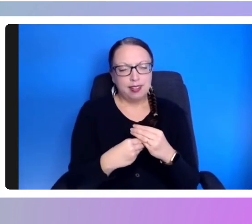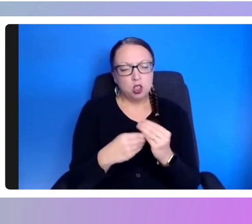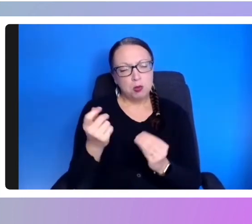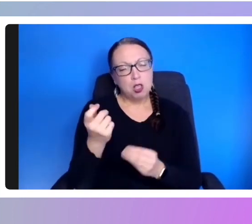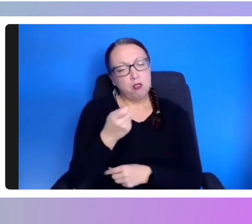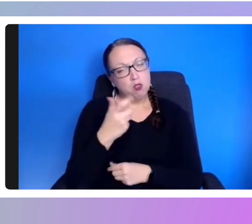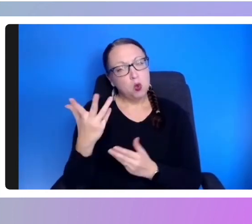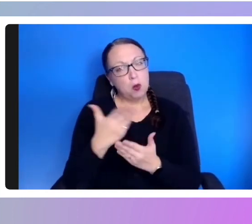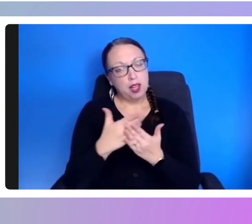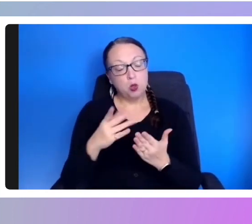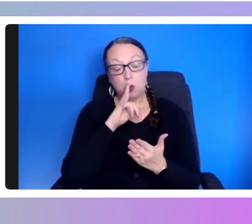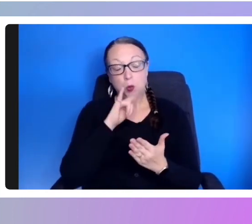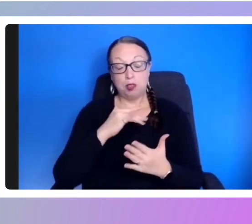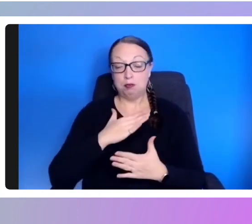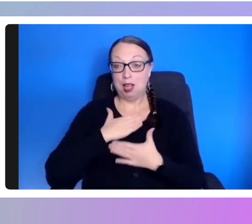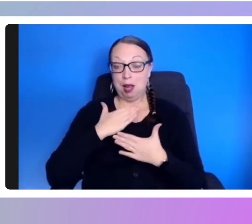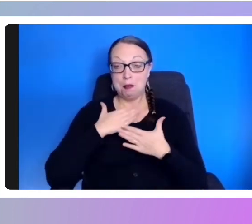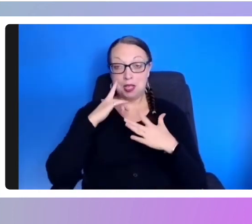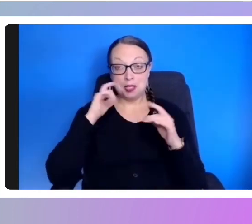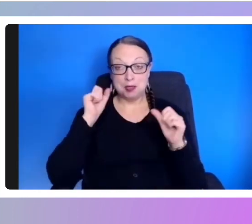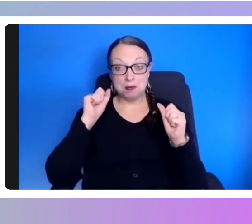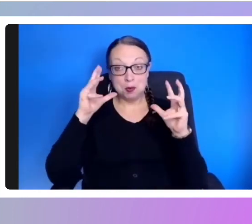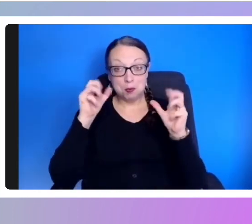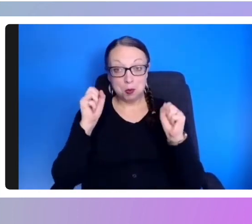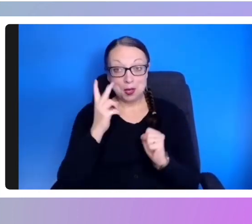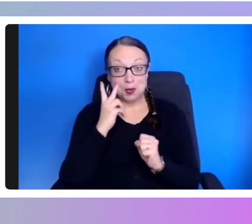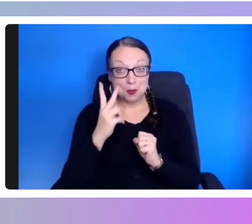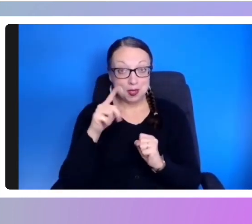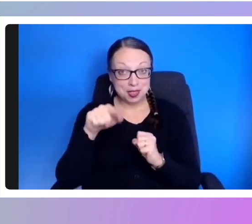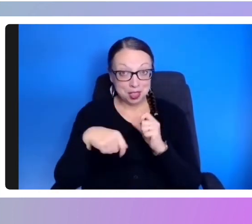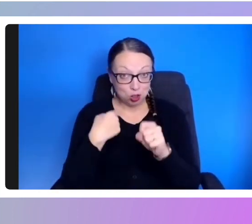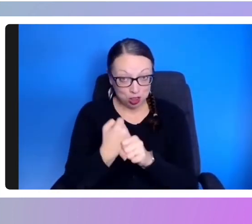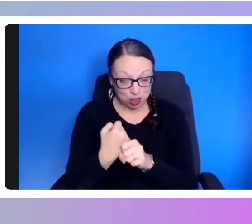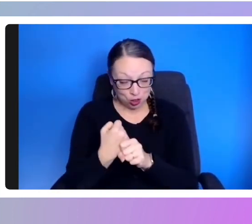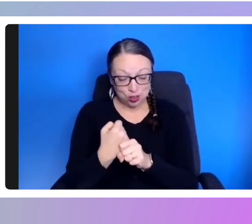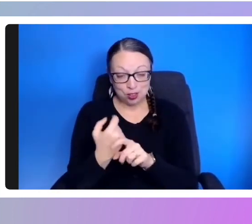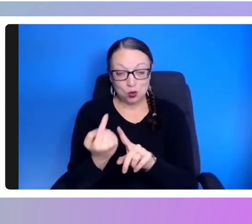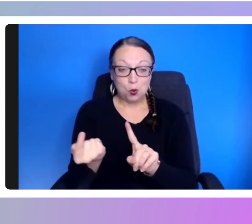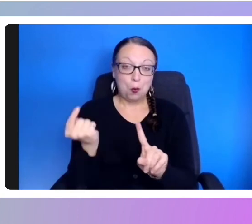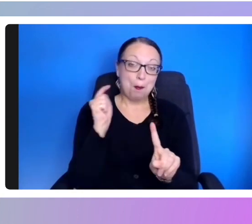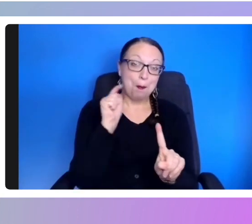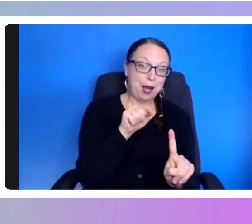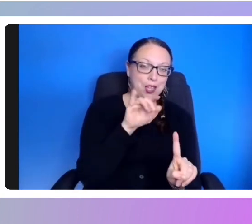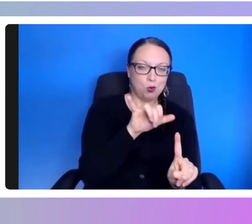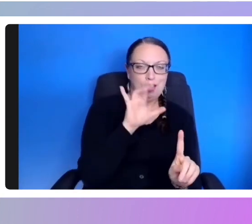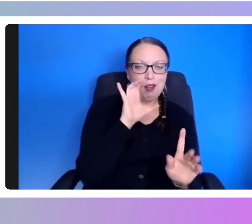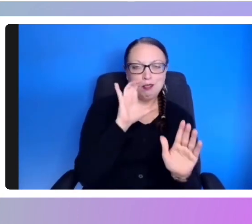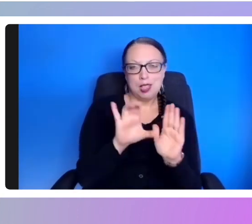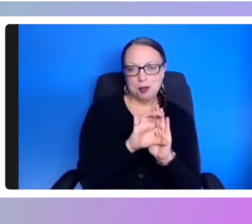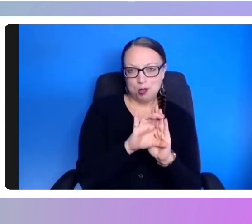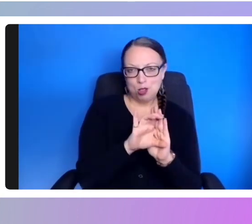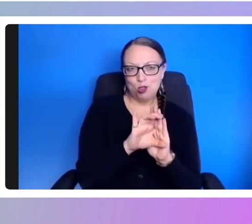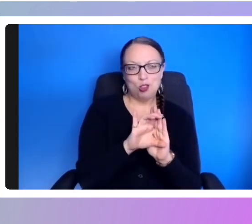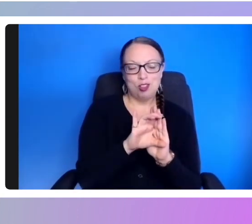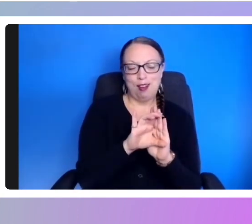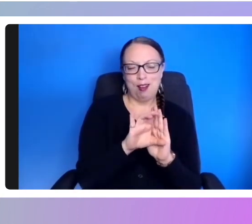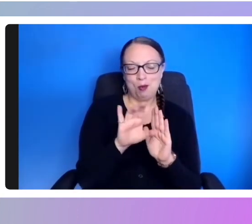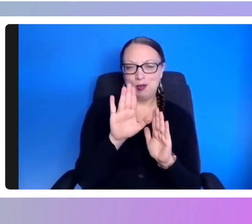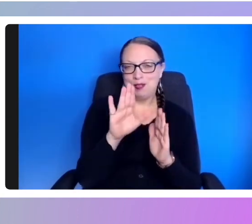and surprised by over this year. Yes back to that image that Tom's lovely art before of at every stage